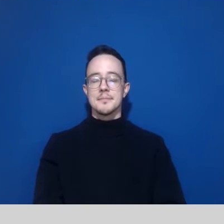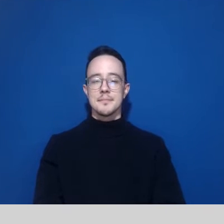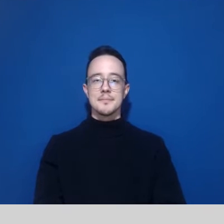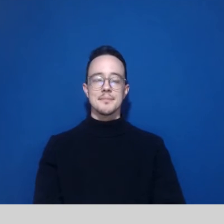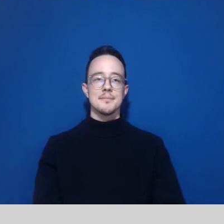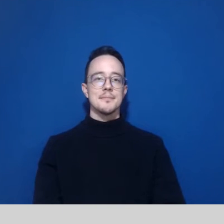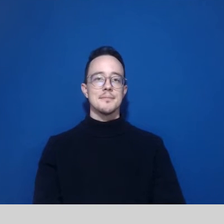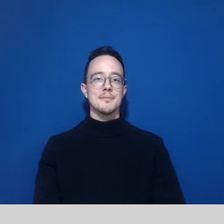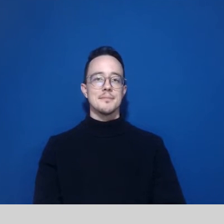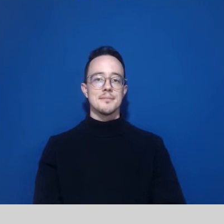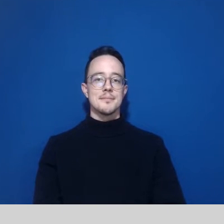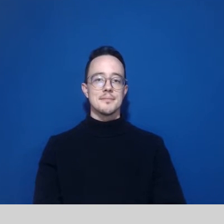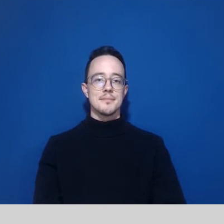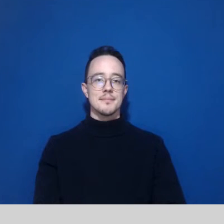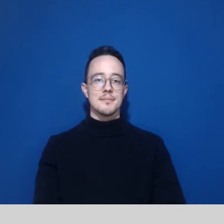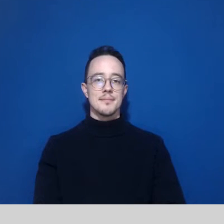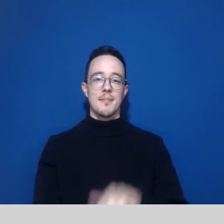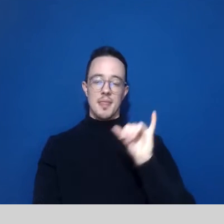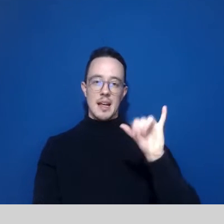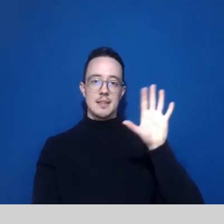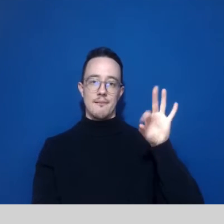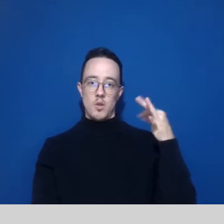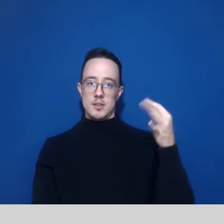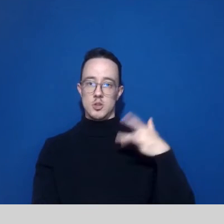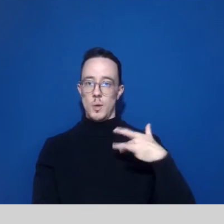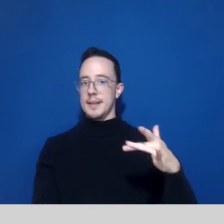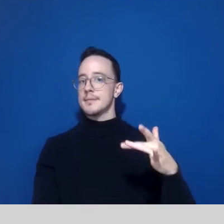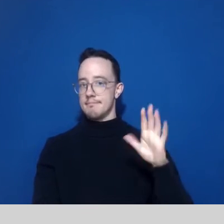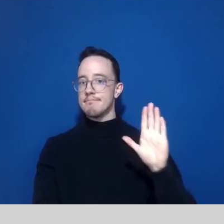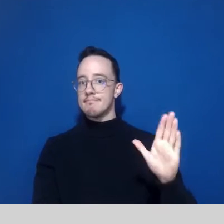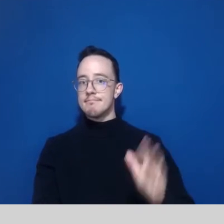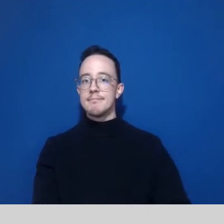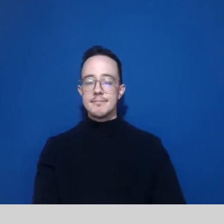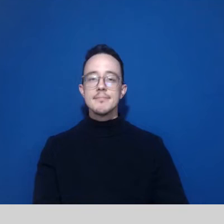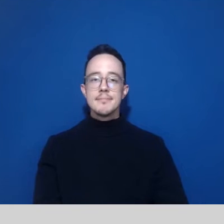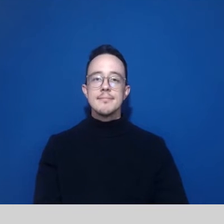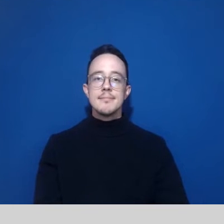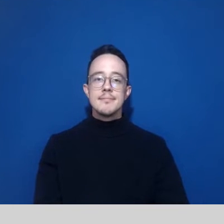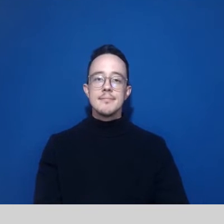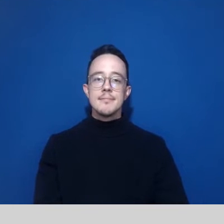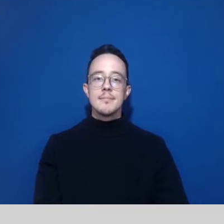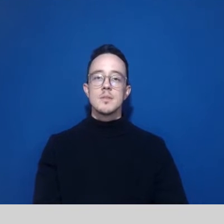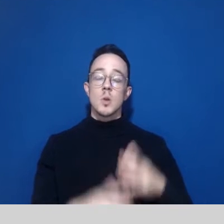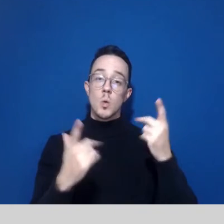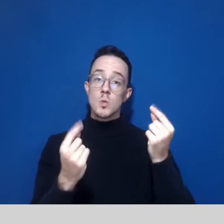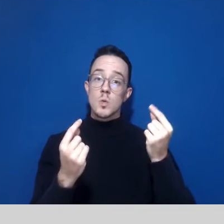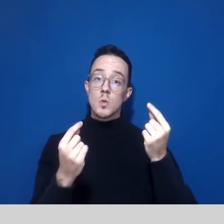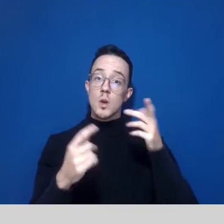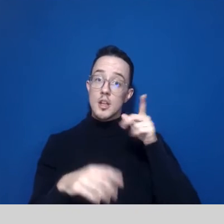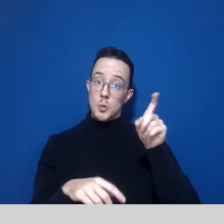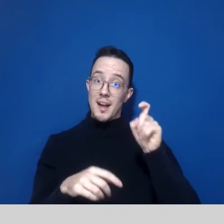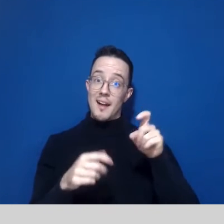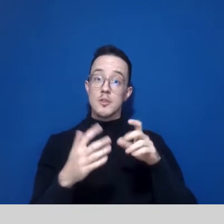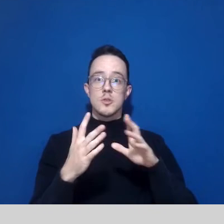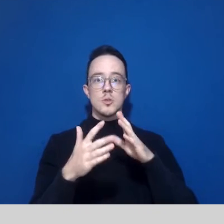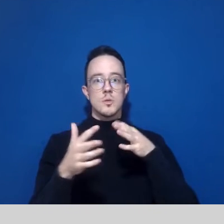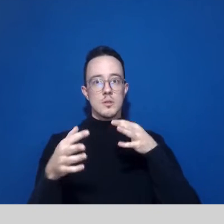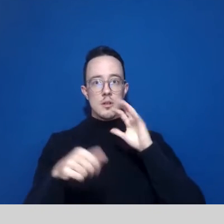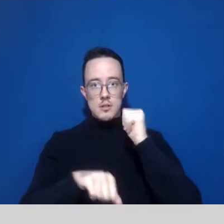you sort whether there is an extensive conflex on the O or not. And this is the French way. And you would have to define a new locale,